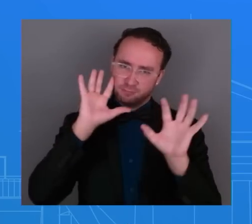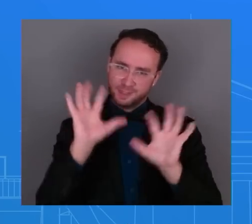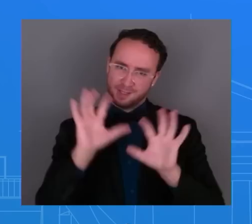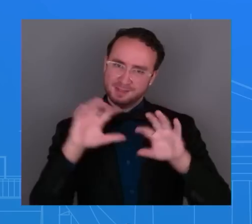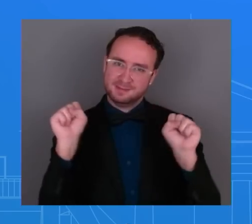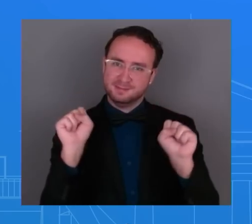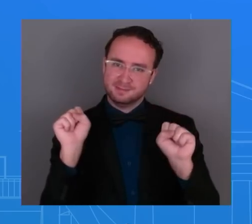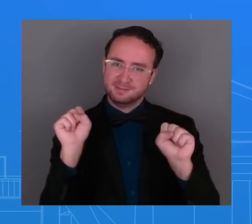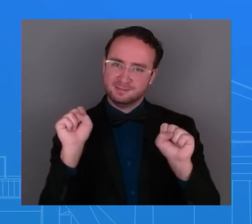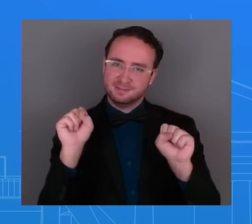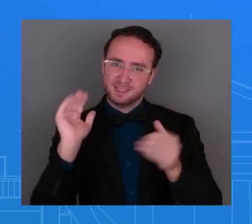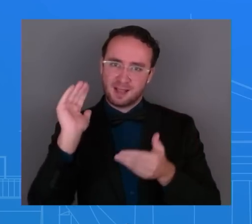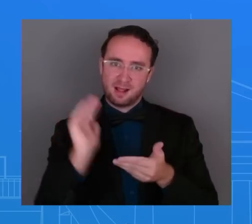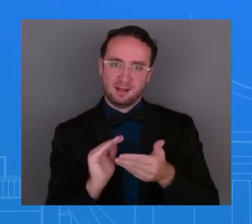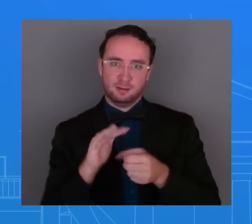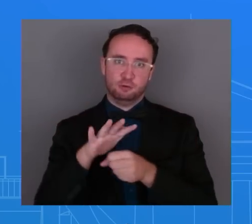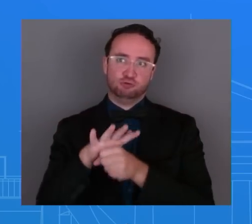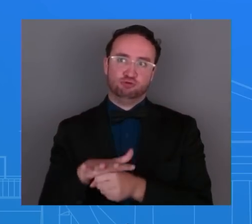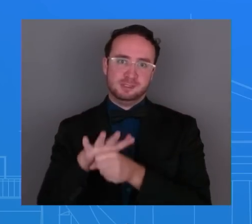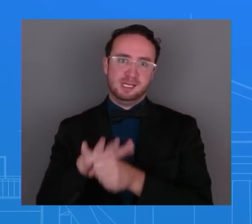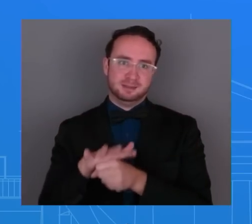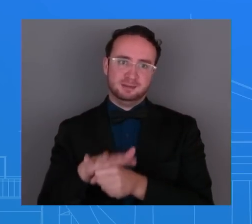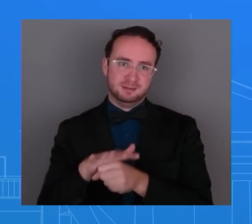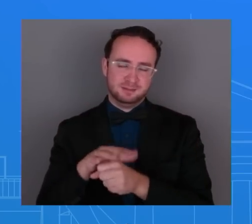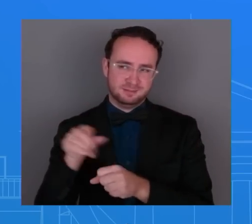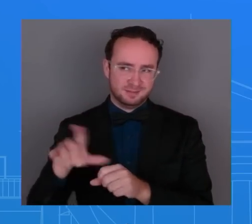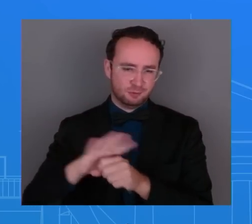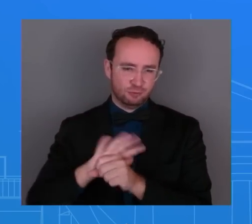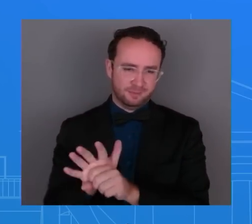The Press: Oh -- thank you, ma'am. Sorry. I wasn't sure if you were -- Ms. Jean-Pierre: No. Oh, gosh, no.